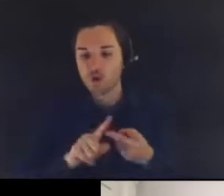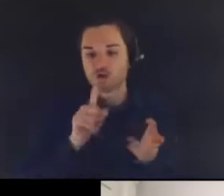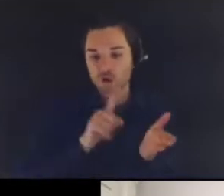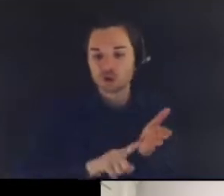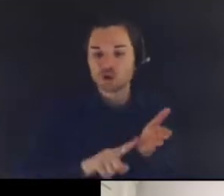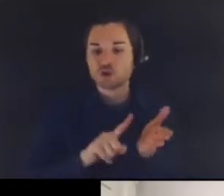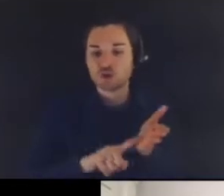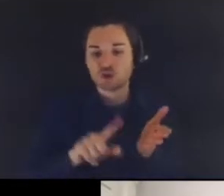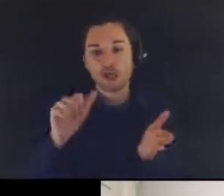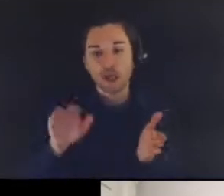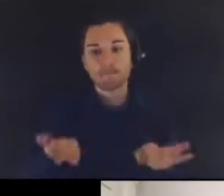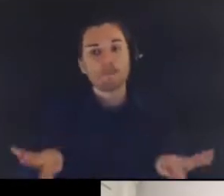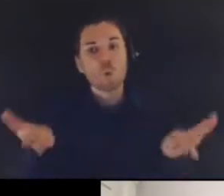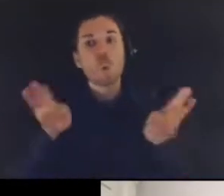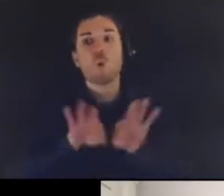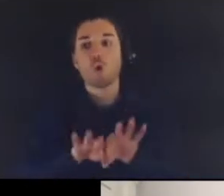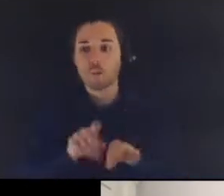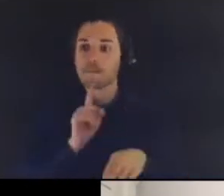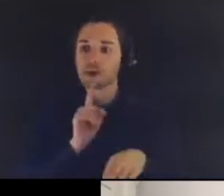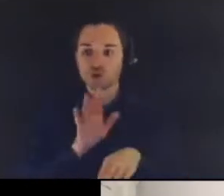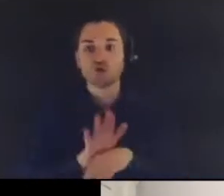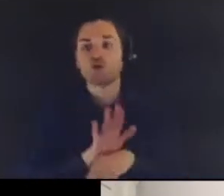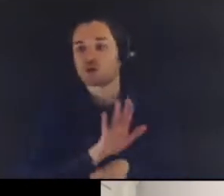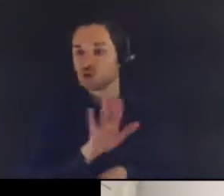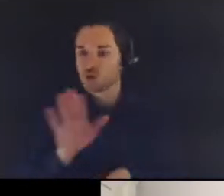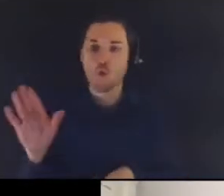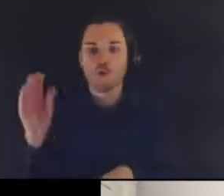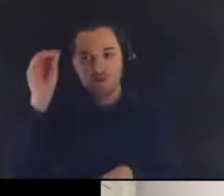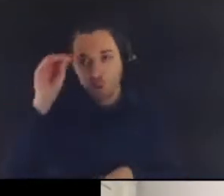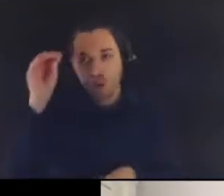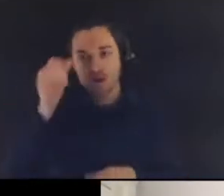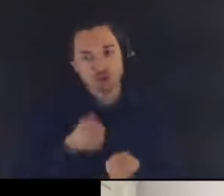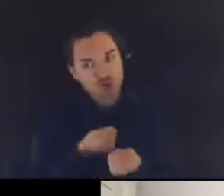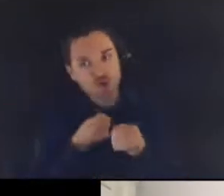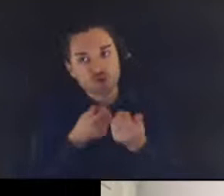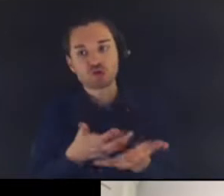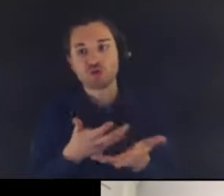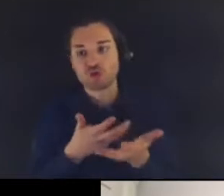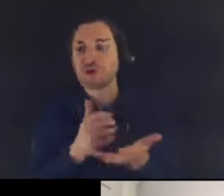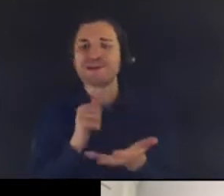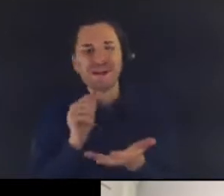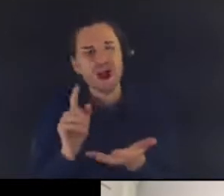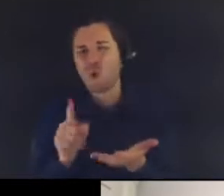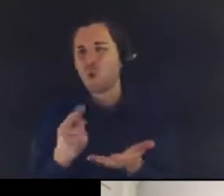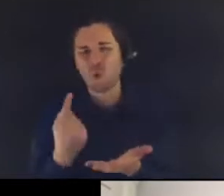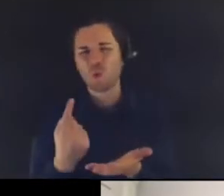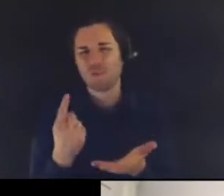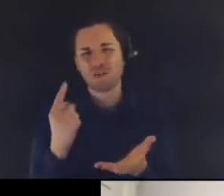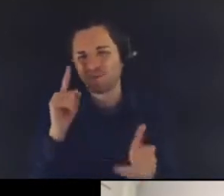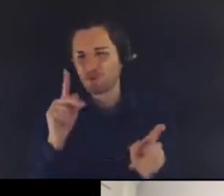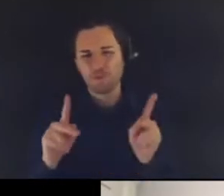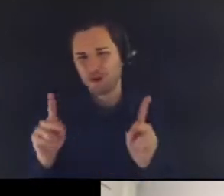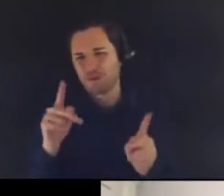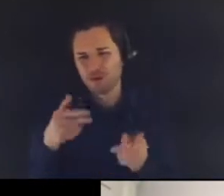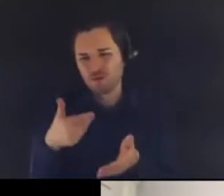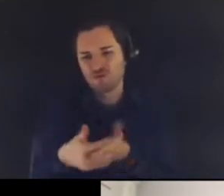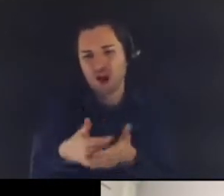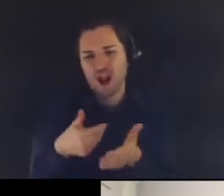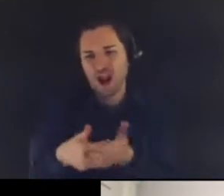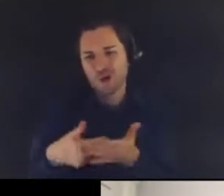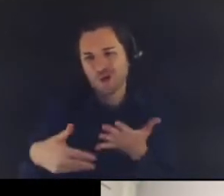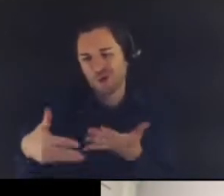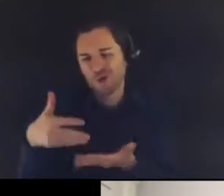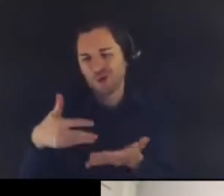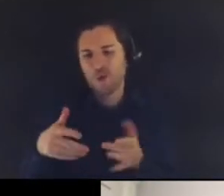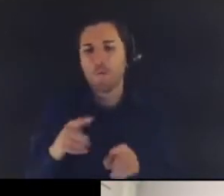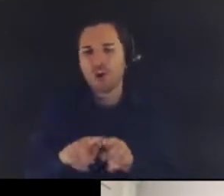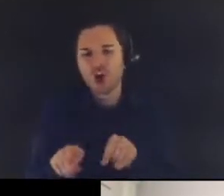make your voice heard, not only people who are around you but those who are in the other